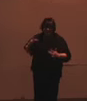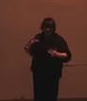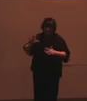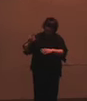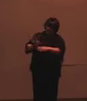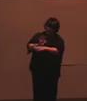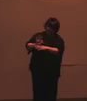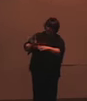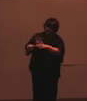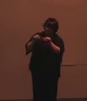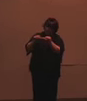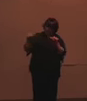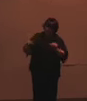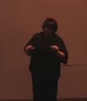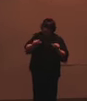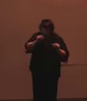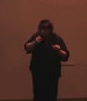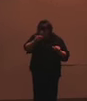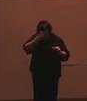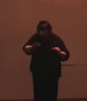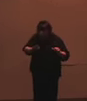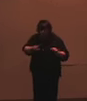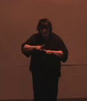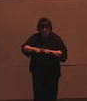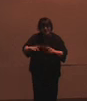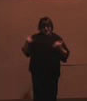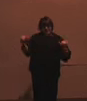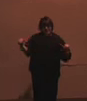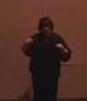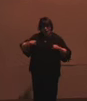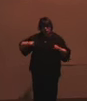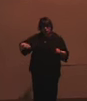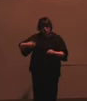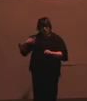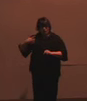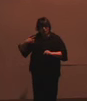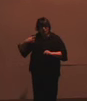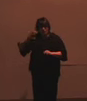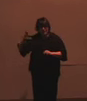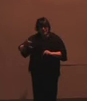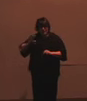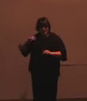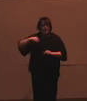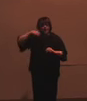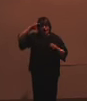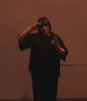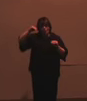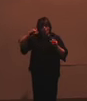But in this 21st century, I hope more cave-like creative